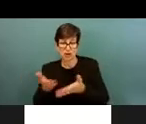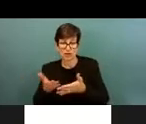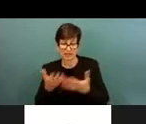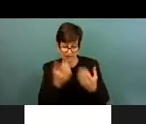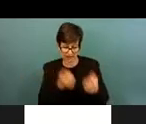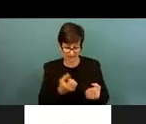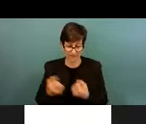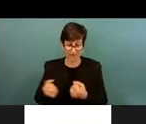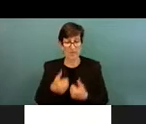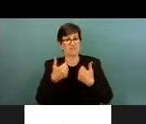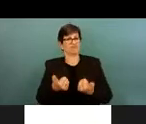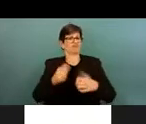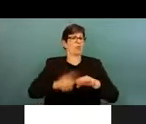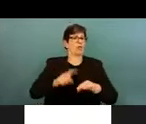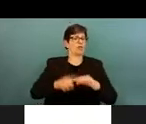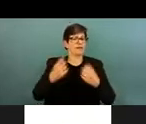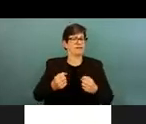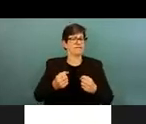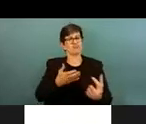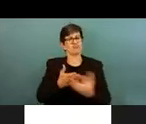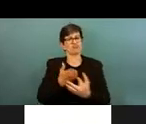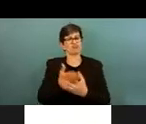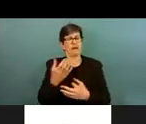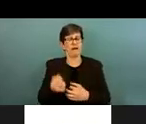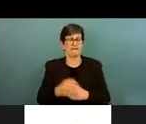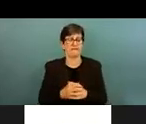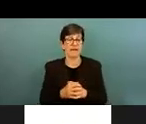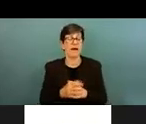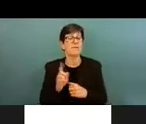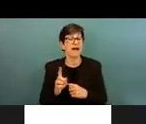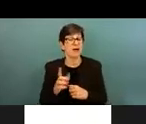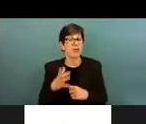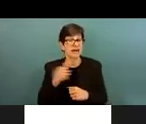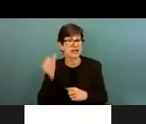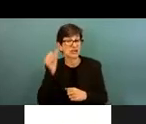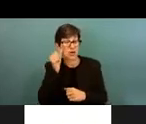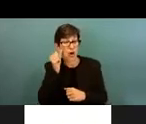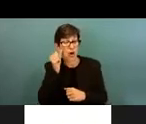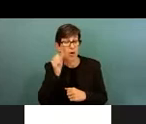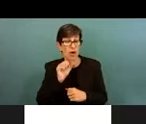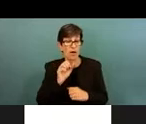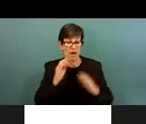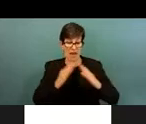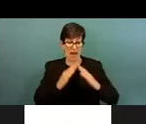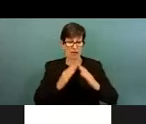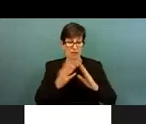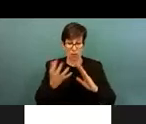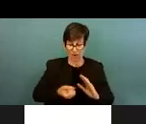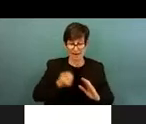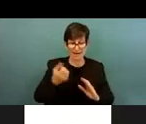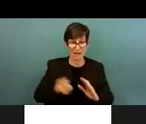is, what proportion of people's income is required to pay for that? And this enables